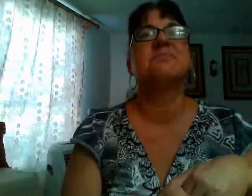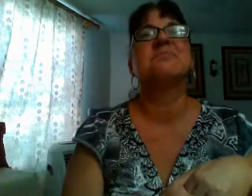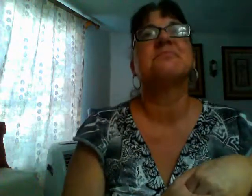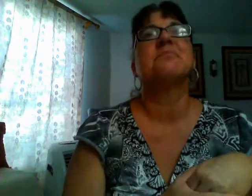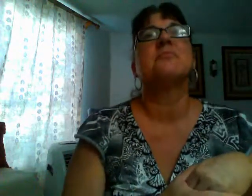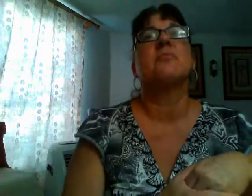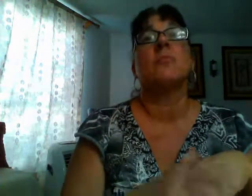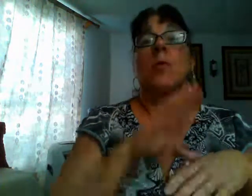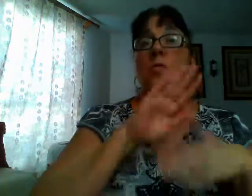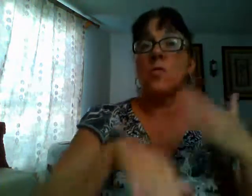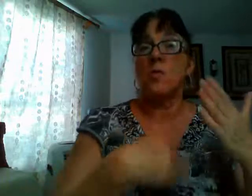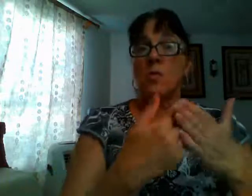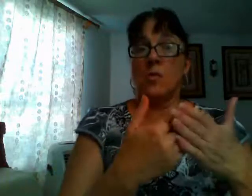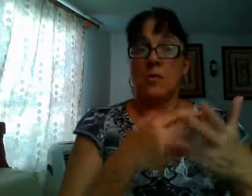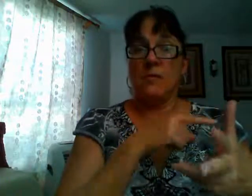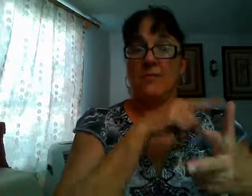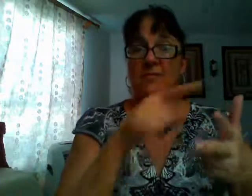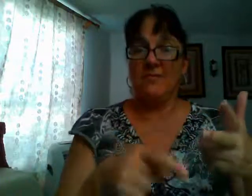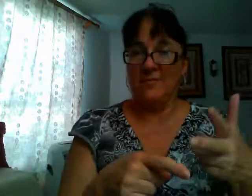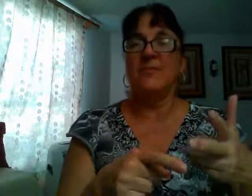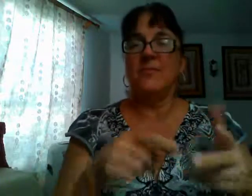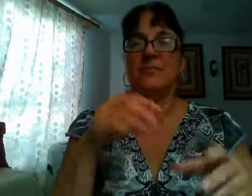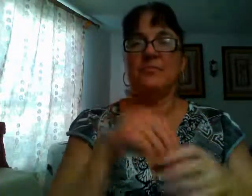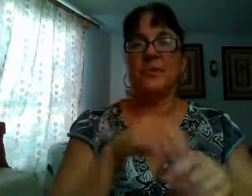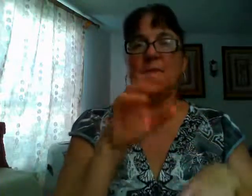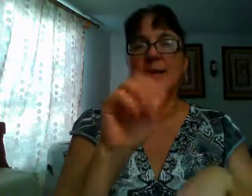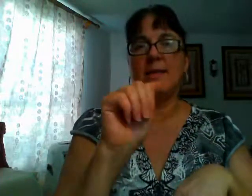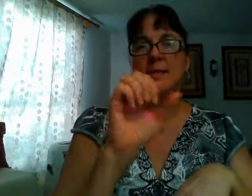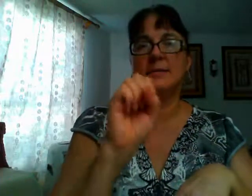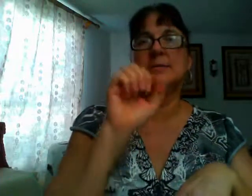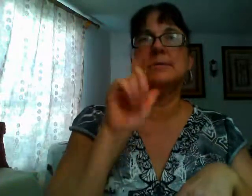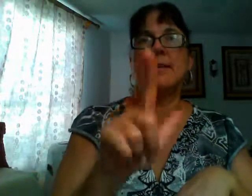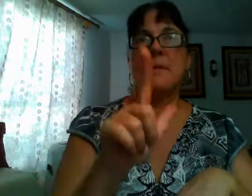All of them conducted in ASL.